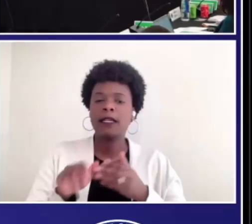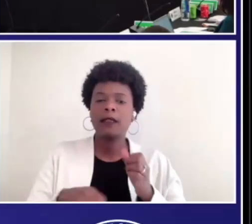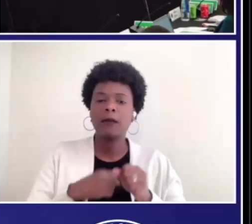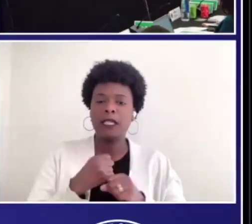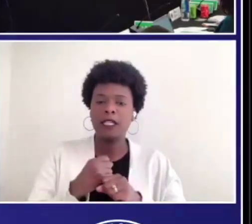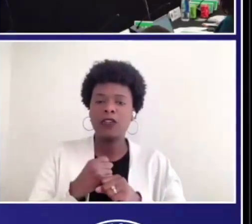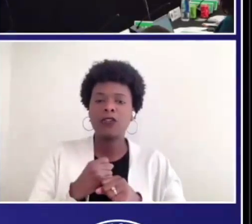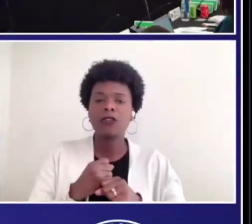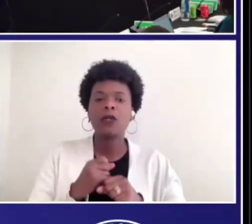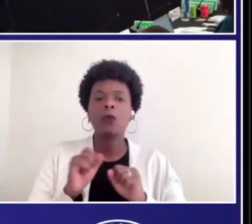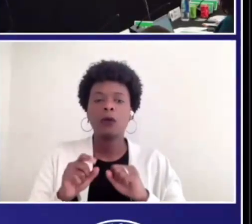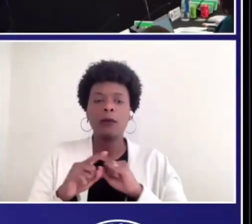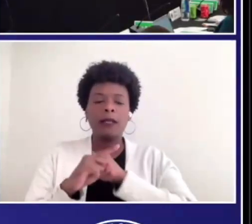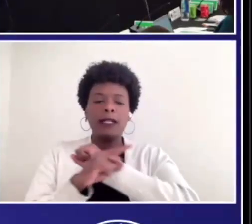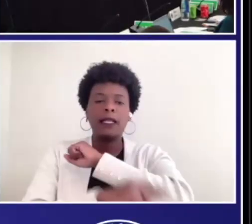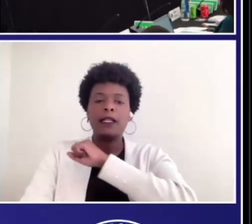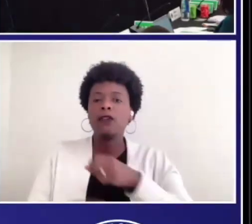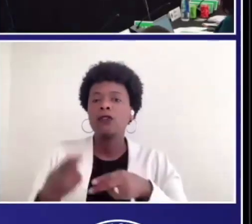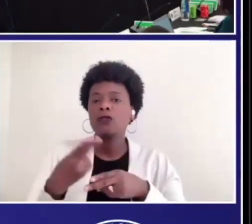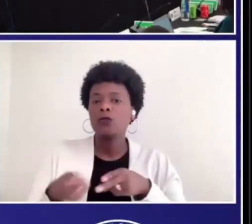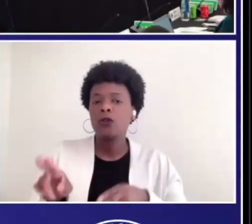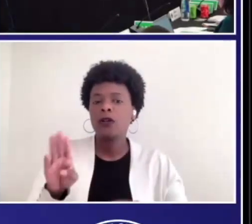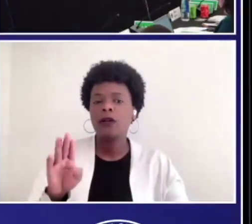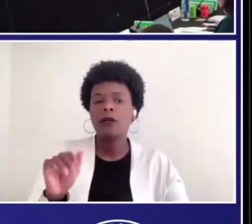baccalaureate degrees that may be connected to doctoral programs.